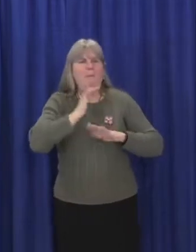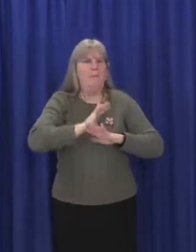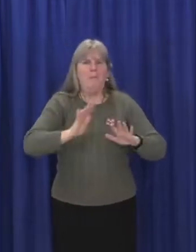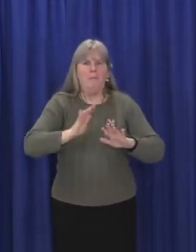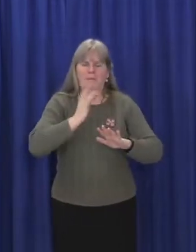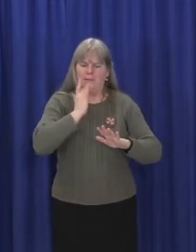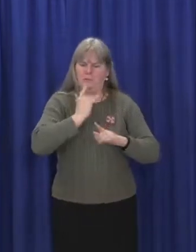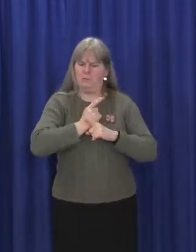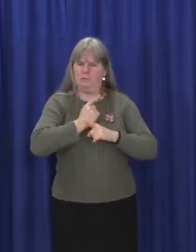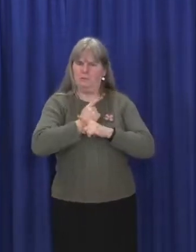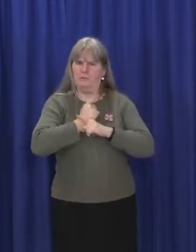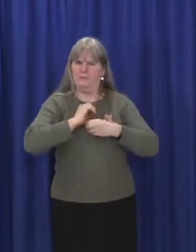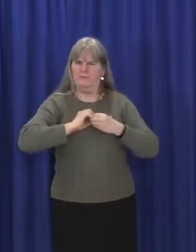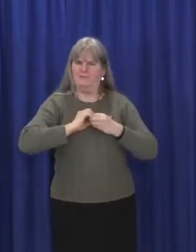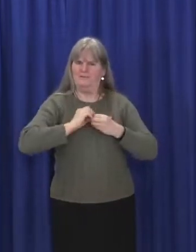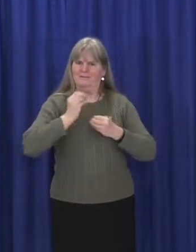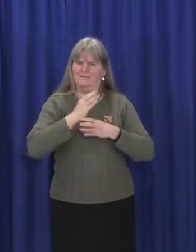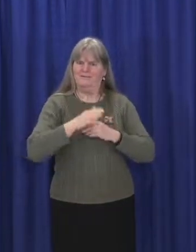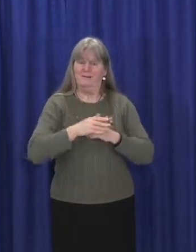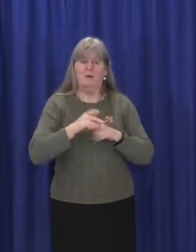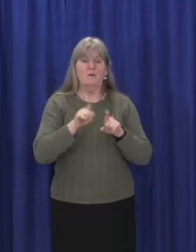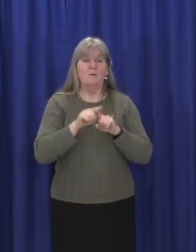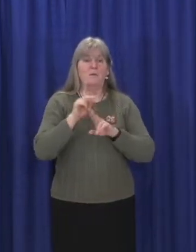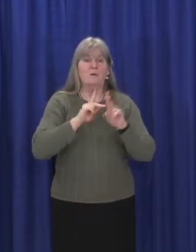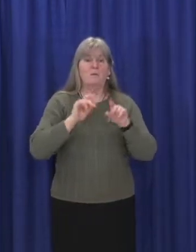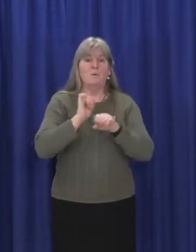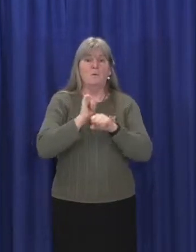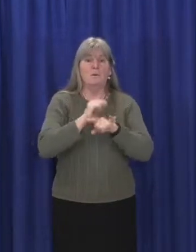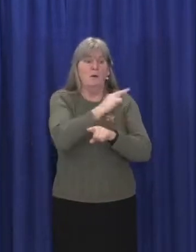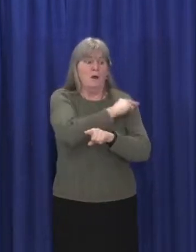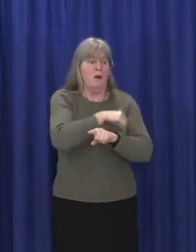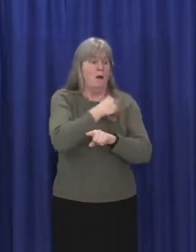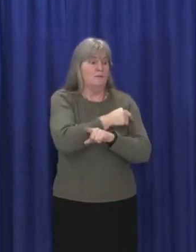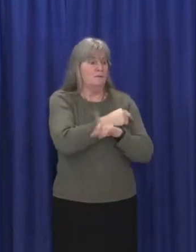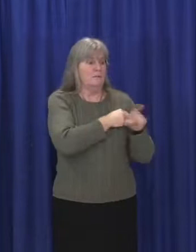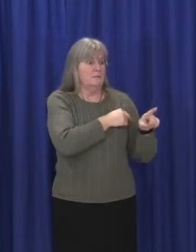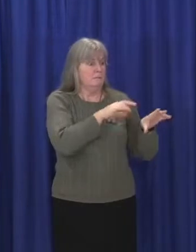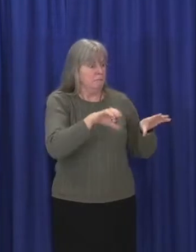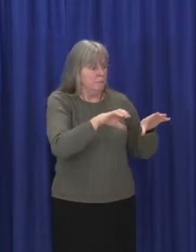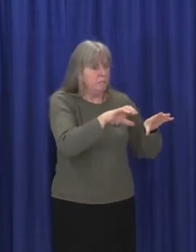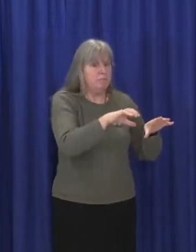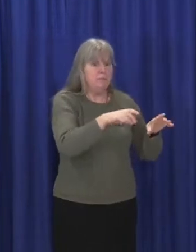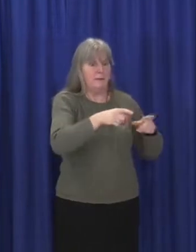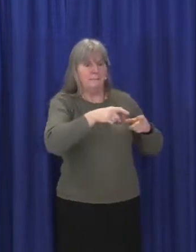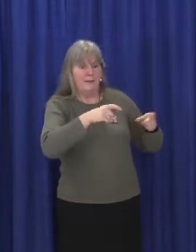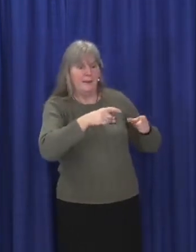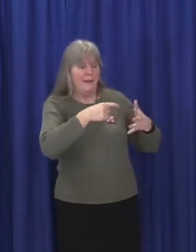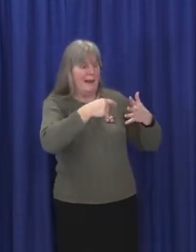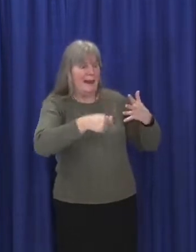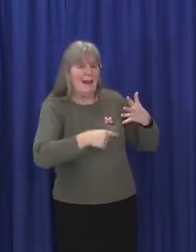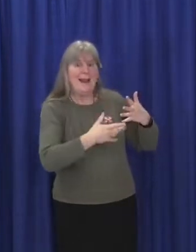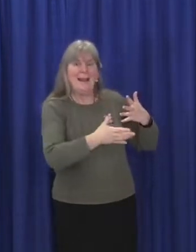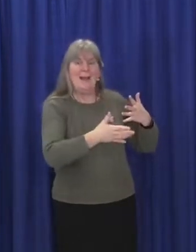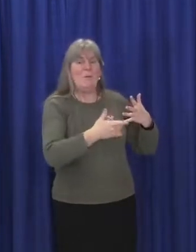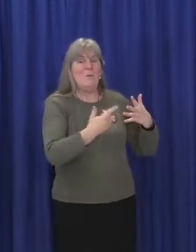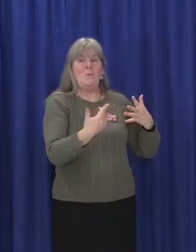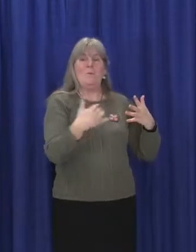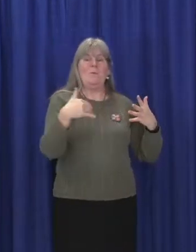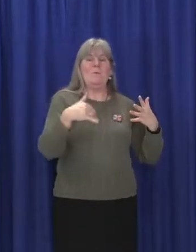And you can imagine people at the hospital are working as hard as they can. And our teams are managing a number of things. And this is one of them that is a really high